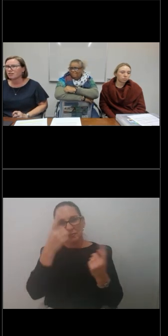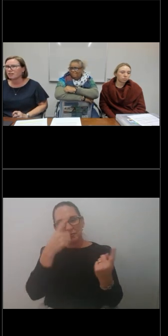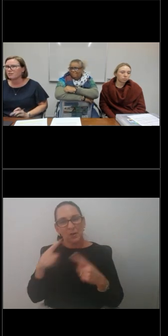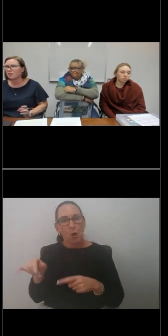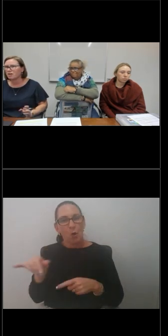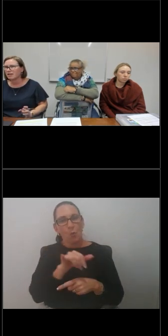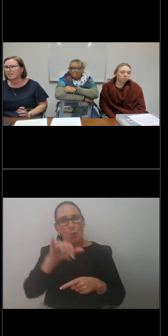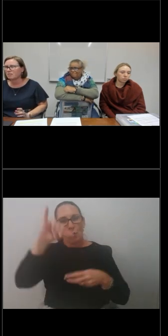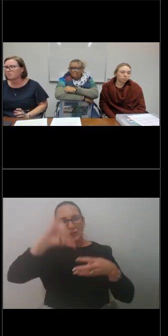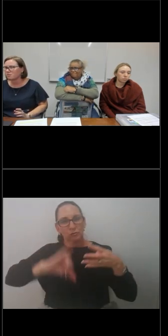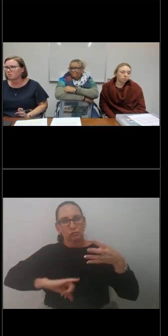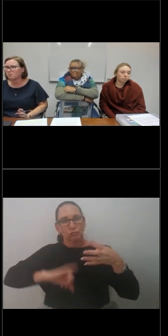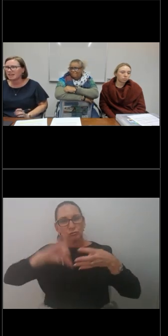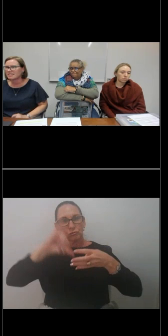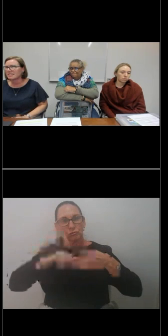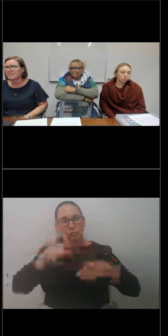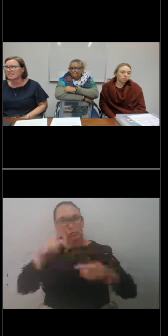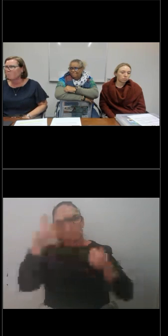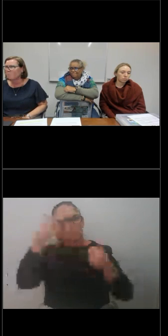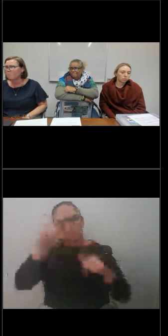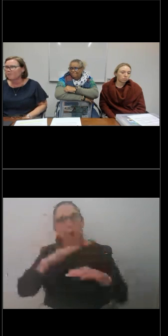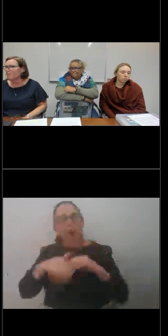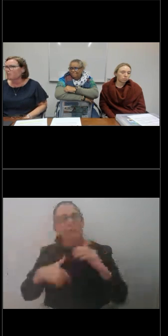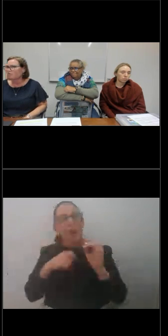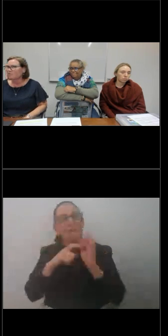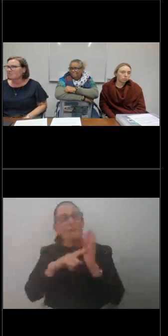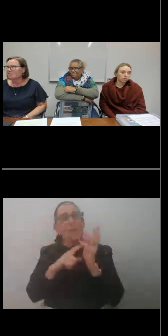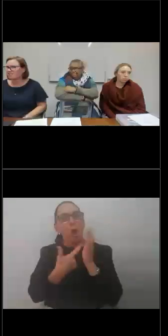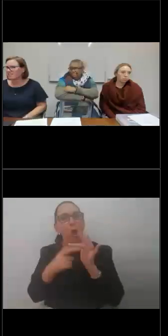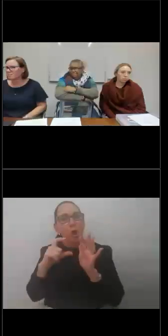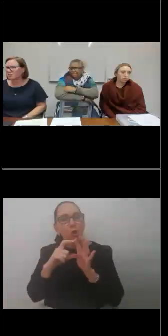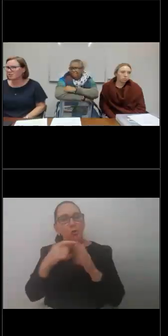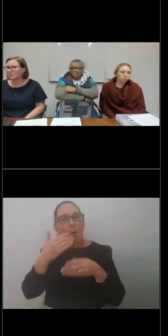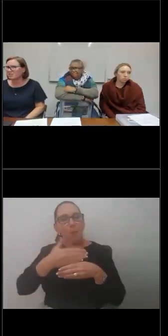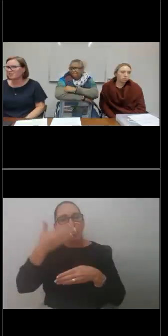if you've heard about the kit before gr or do you have no knowledge limited knowledge